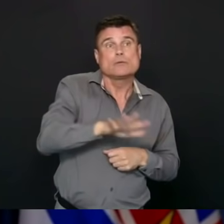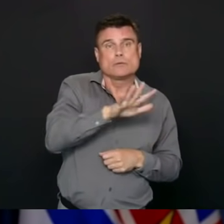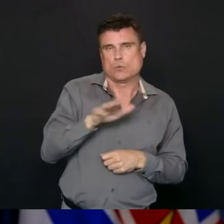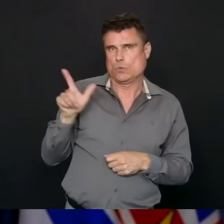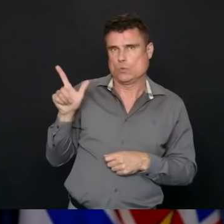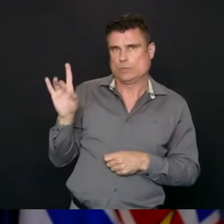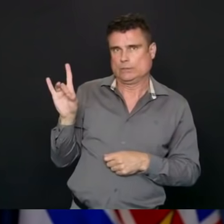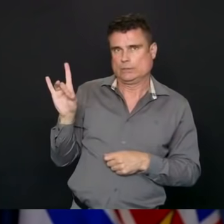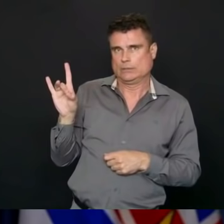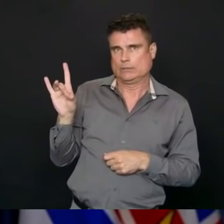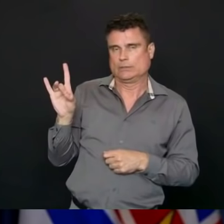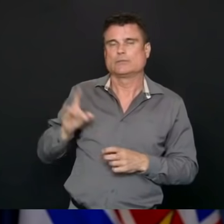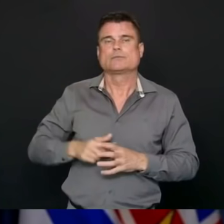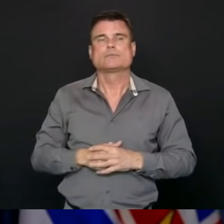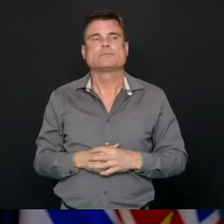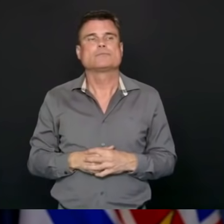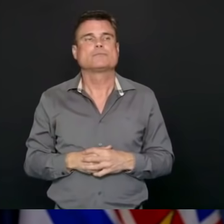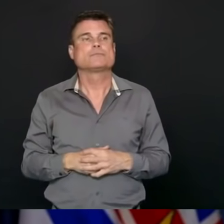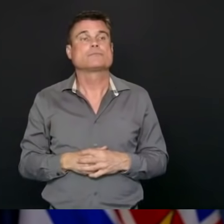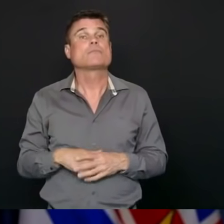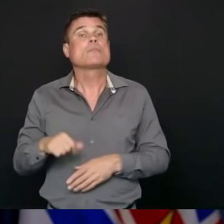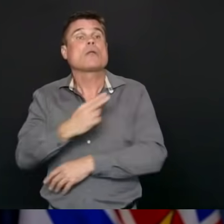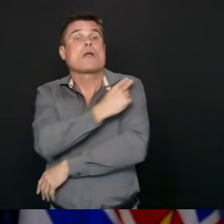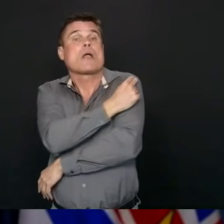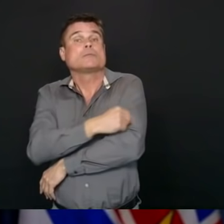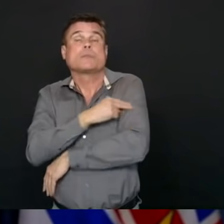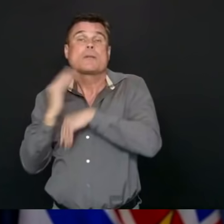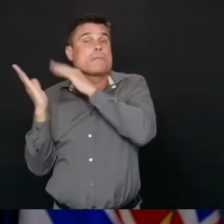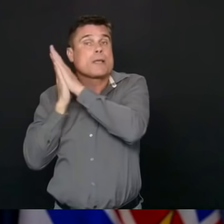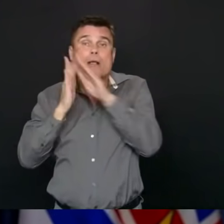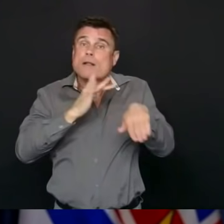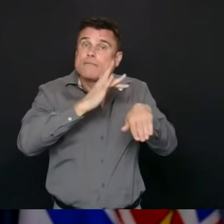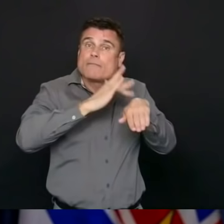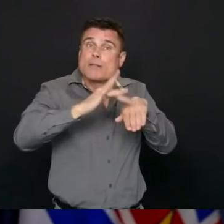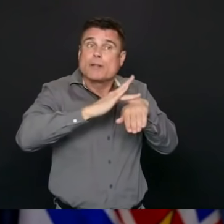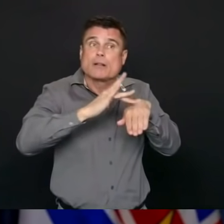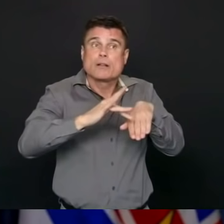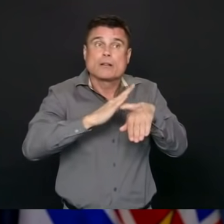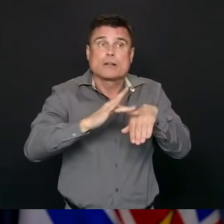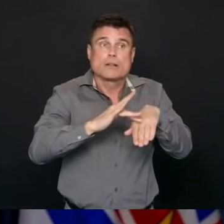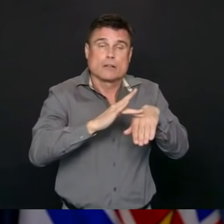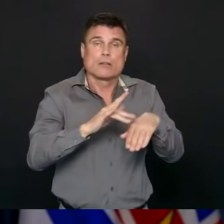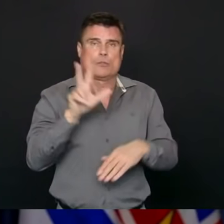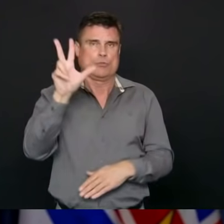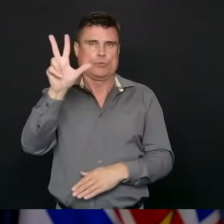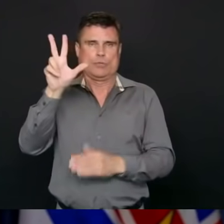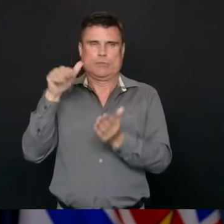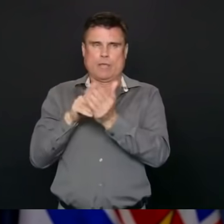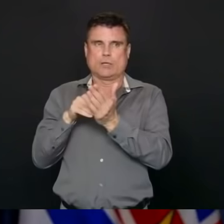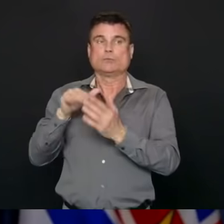beds available in the acute system, 3948 level of capacity against the total number of beds,